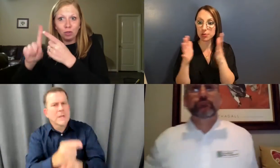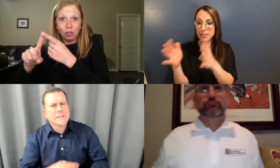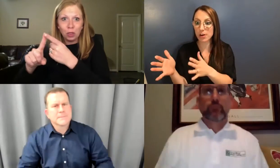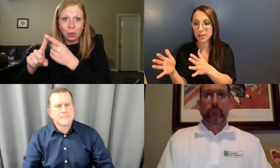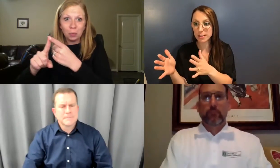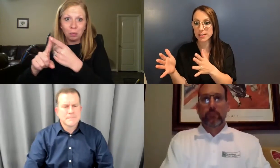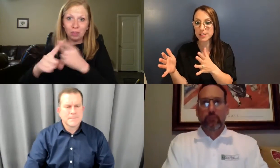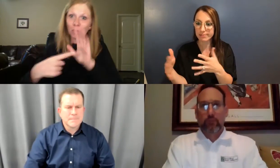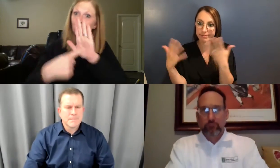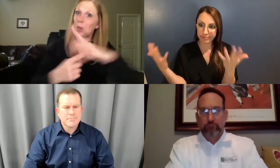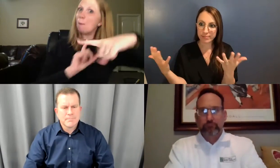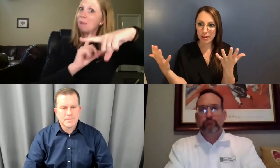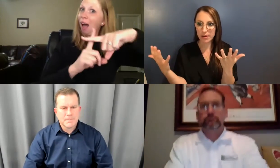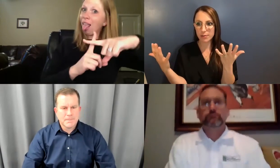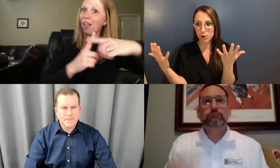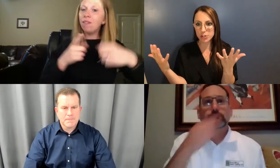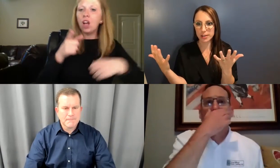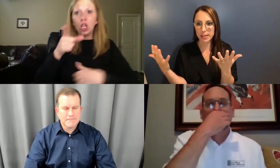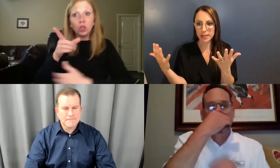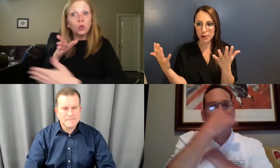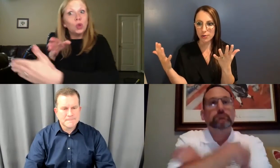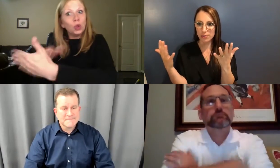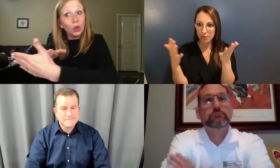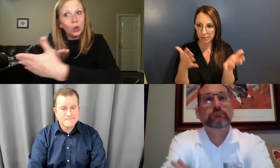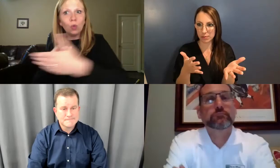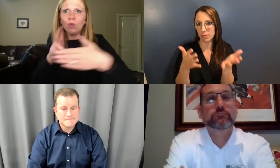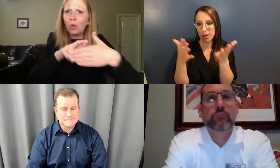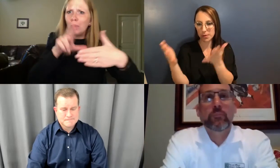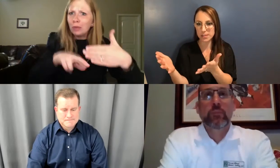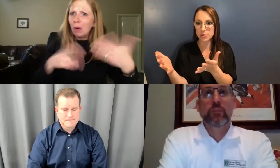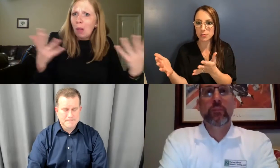the result is unfortunately, the company is sued,